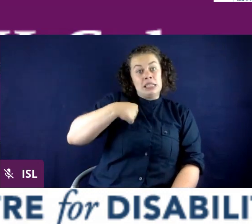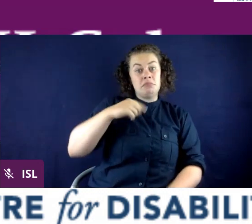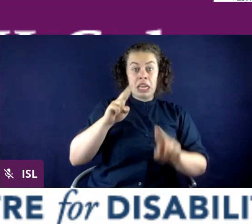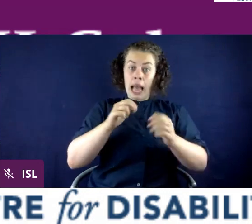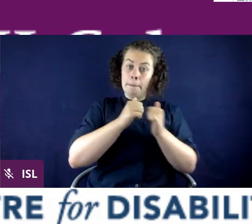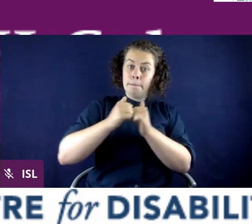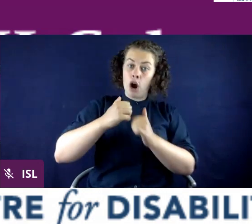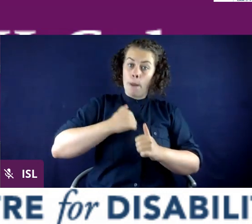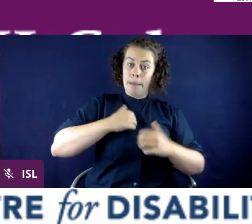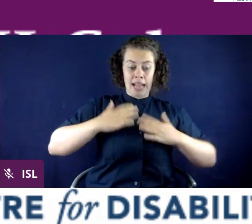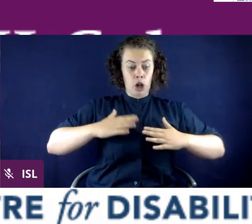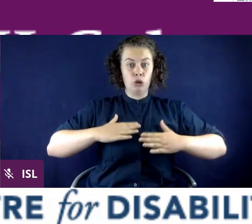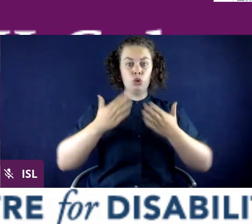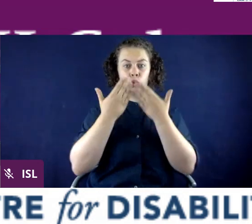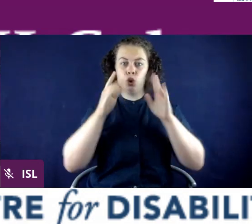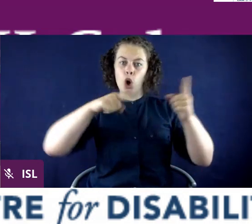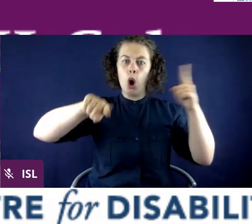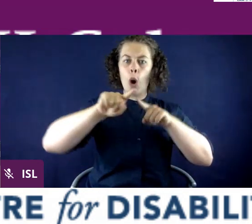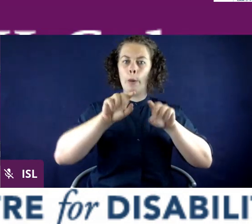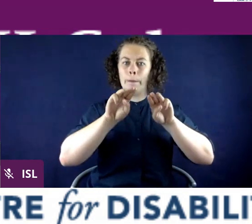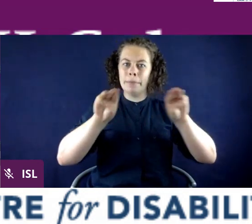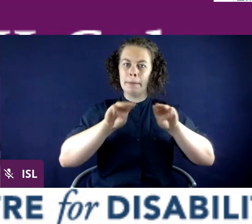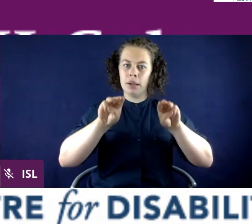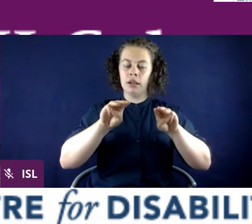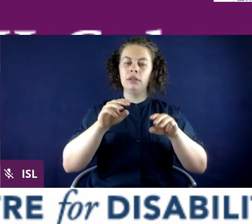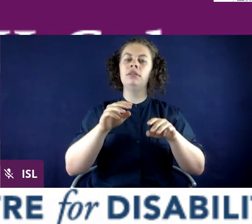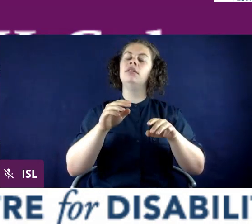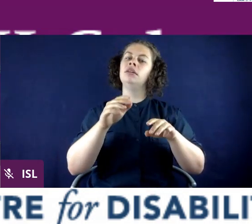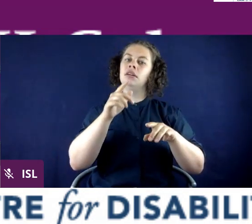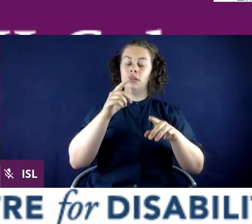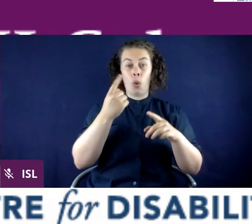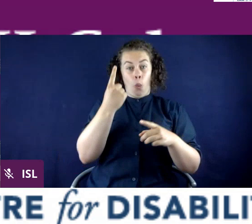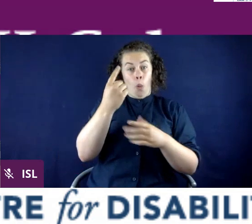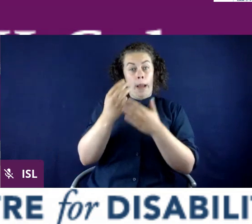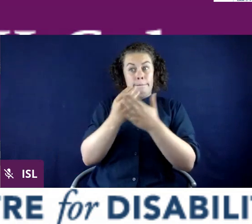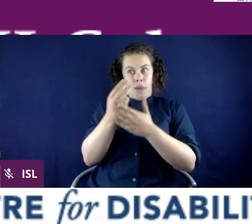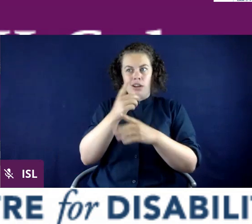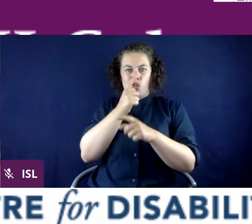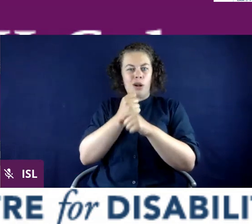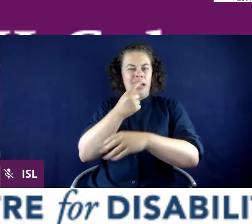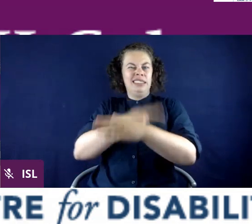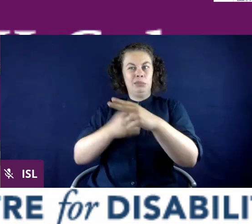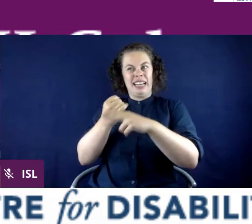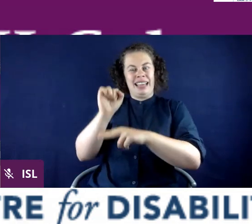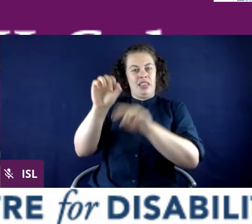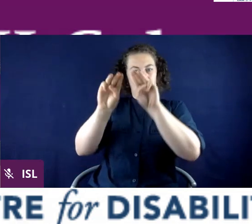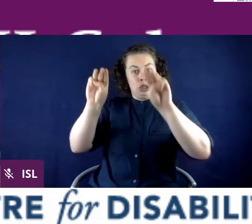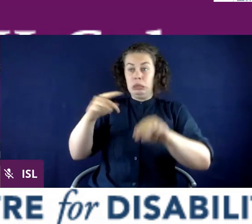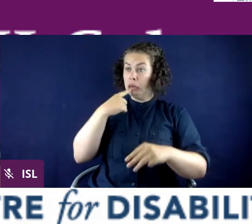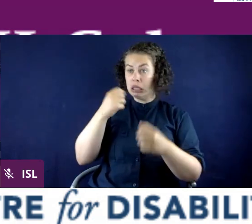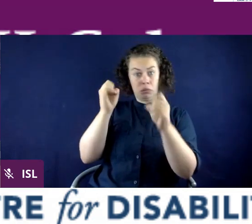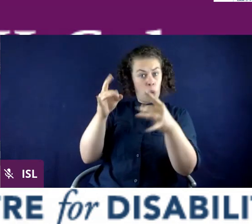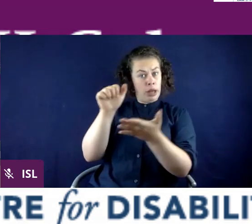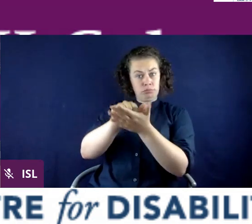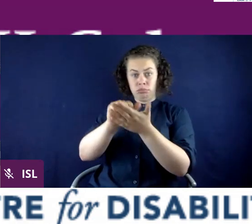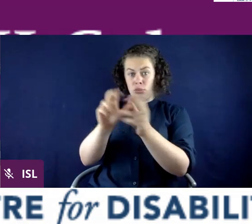maybe something you didn't think would happen in Scotland first, but it did. They approached me and asked if they could